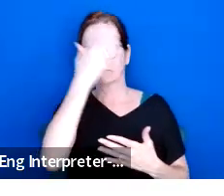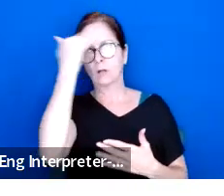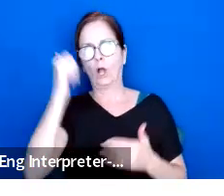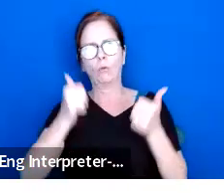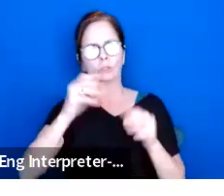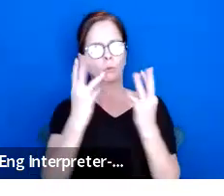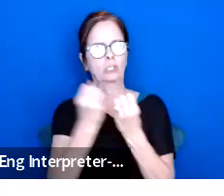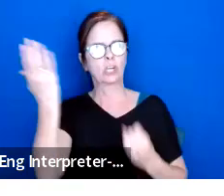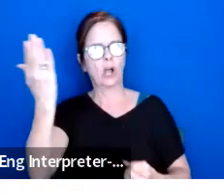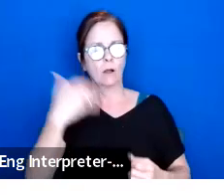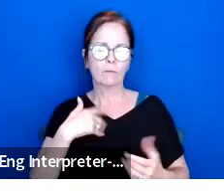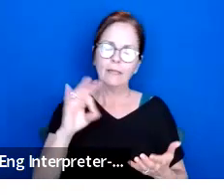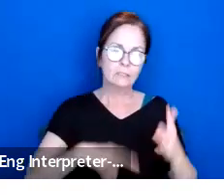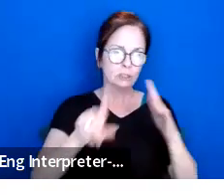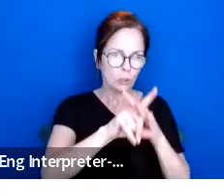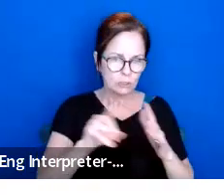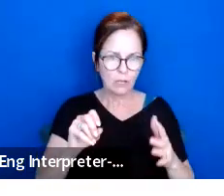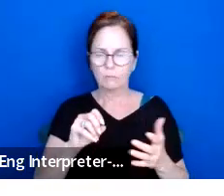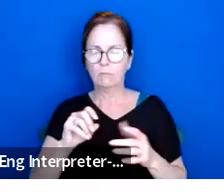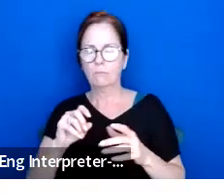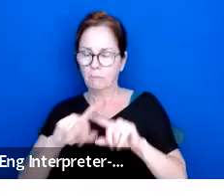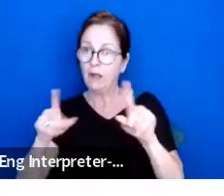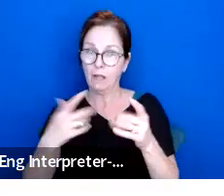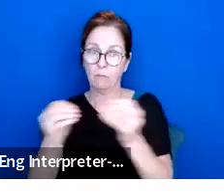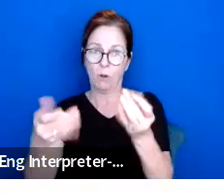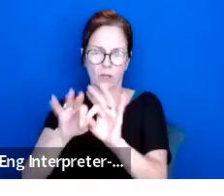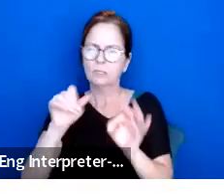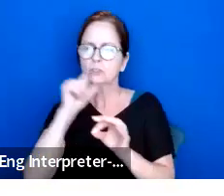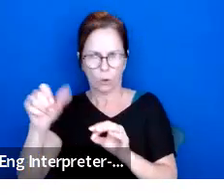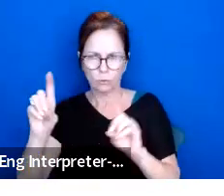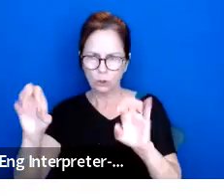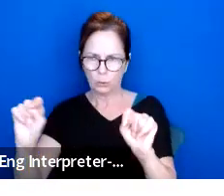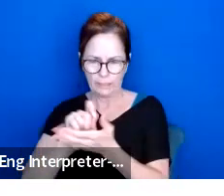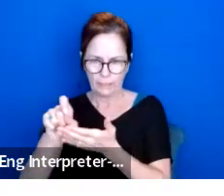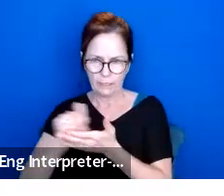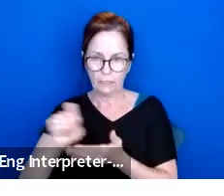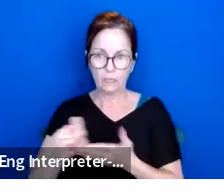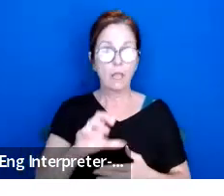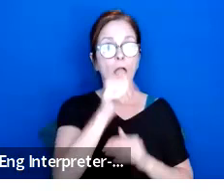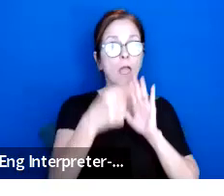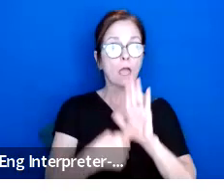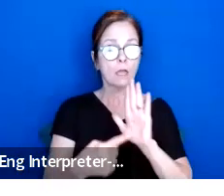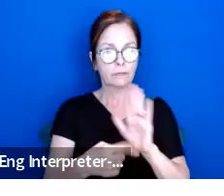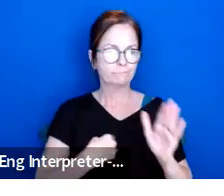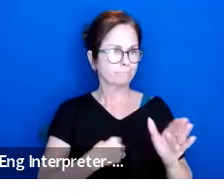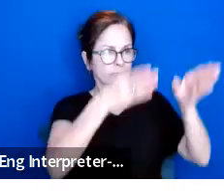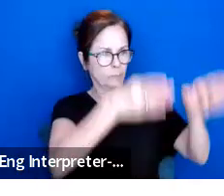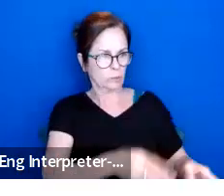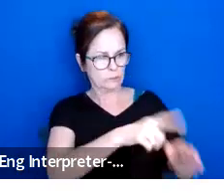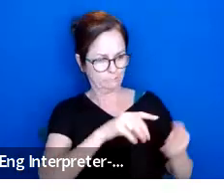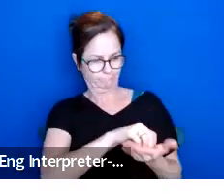Also there are some other standards that, where, where people have been given a less than satisfactory ranking.